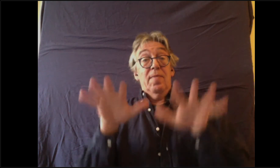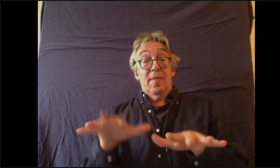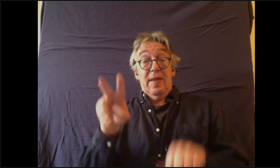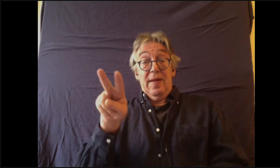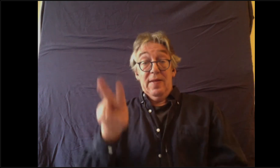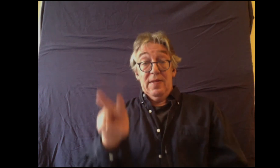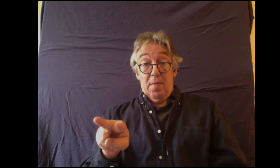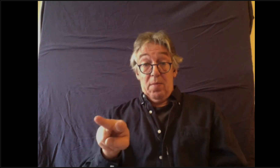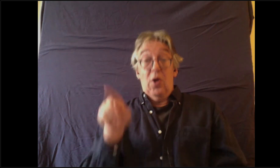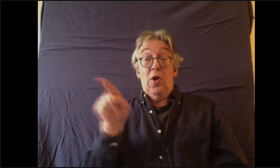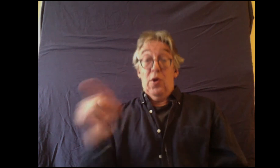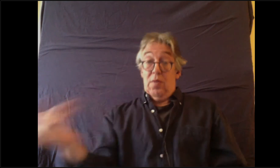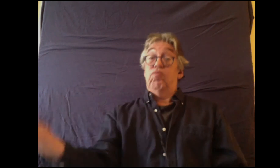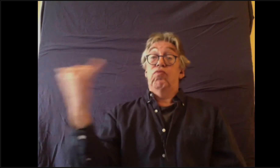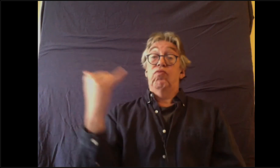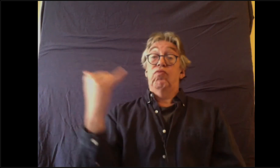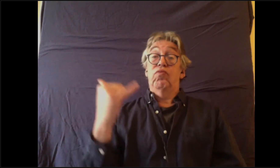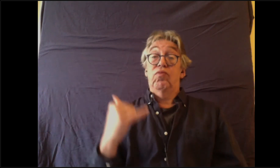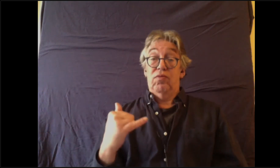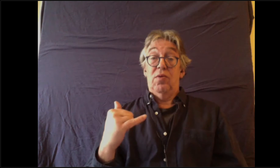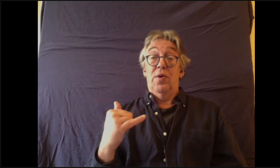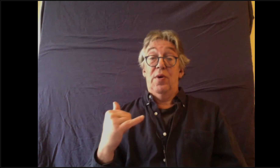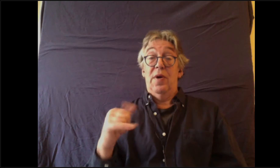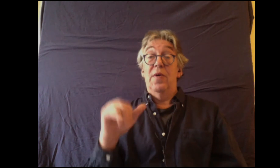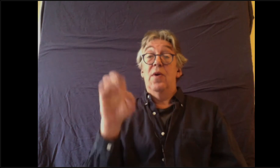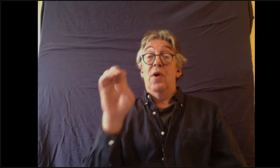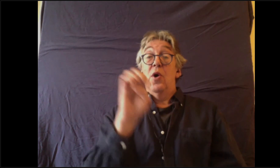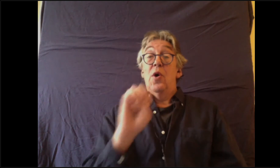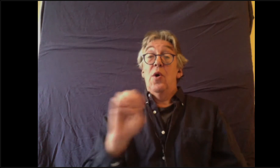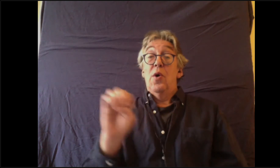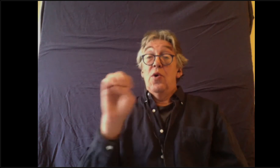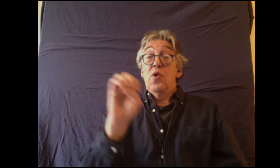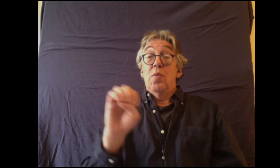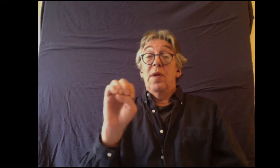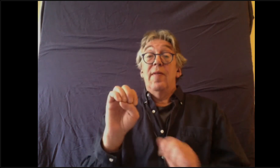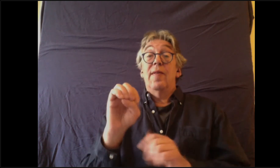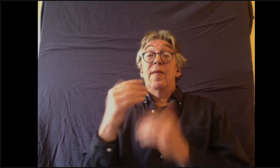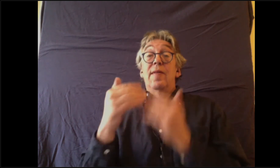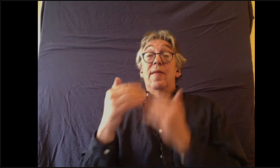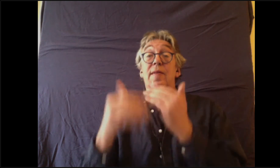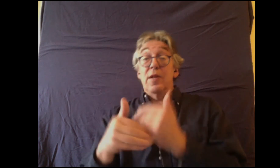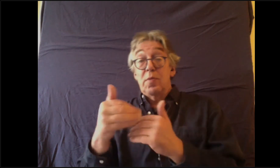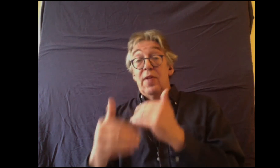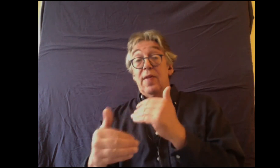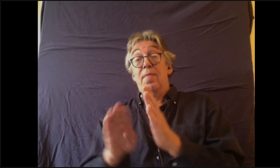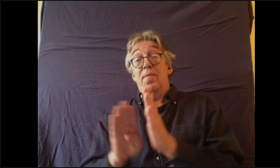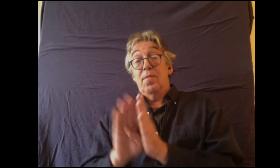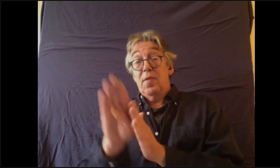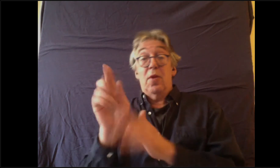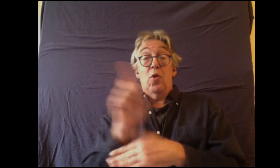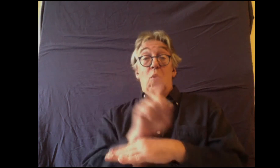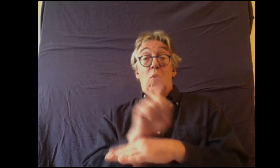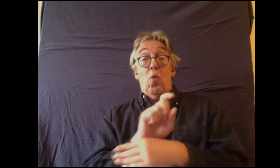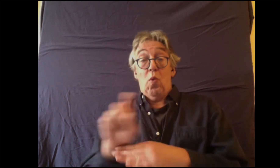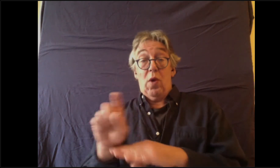during the European Disability and Development week. Grace, the floor is yours.